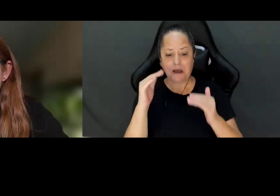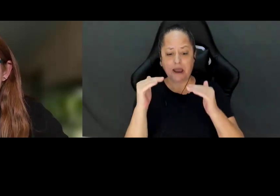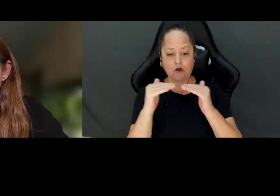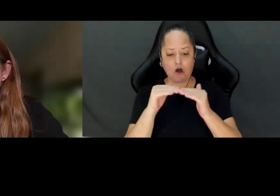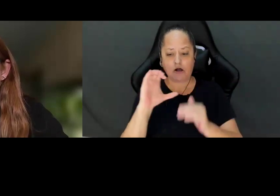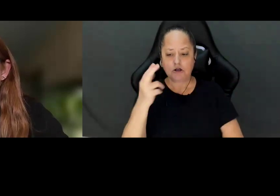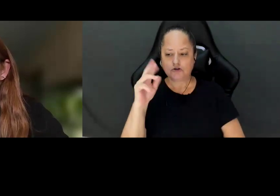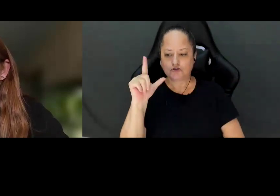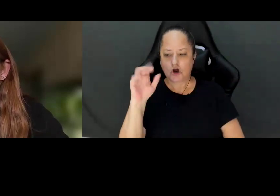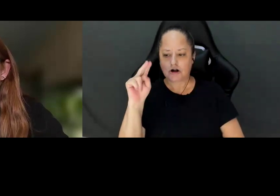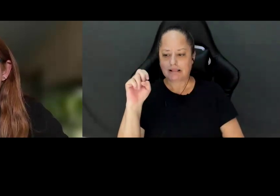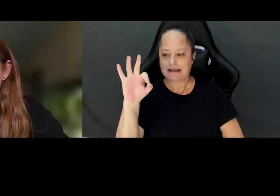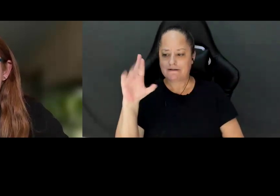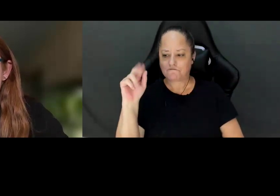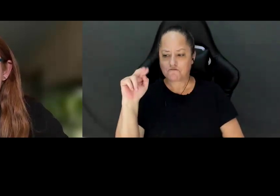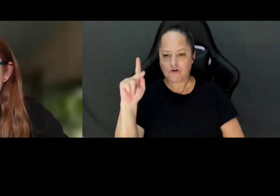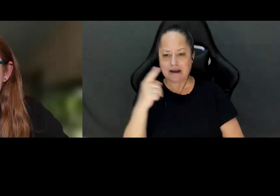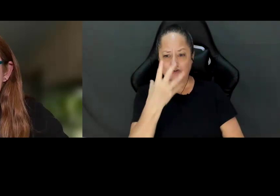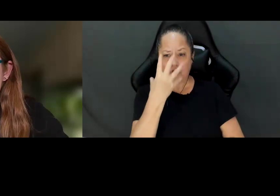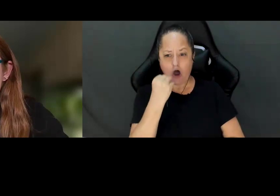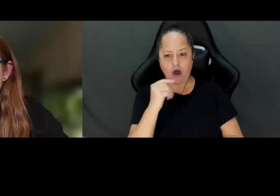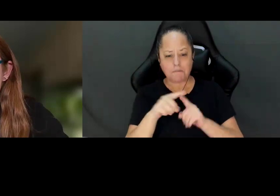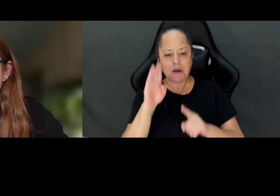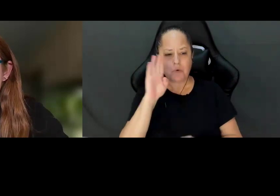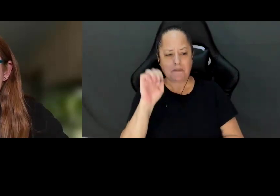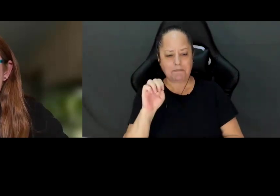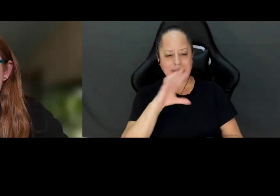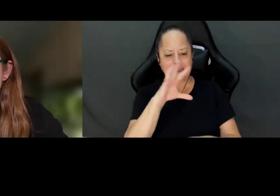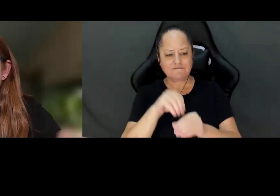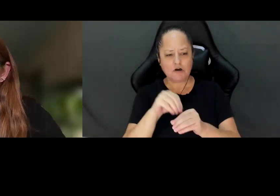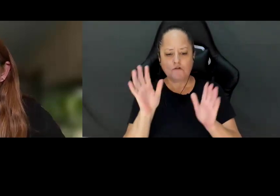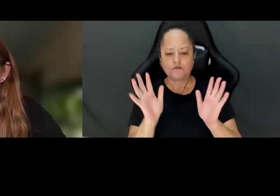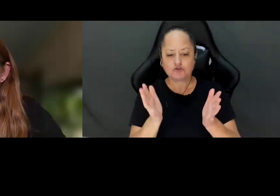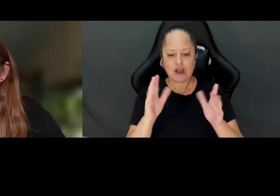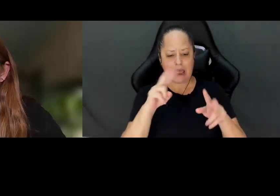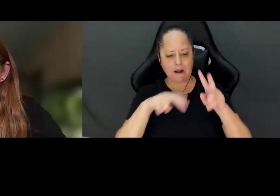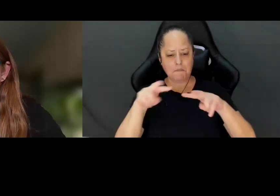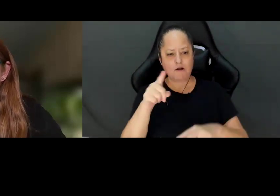She is off camera but will be in the chat monitoring in case you guys have any questions.